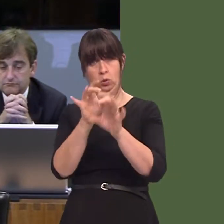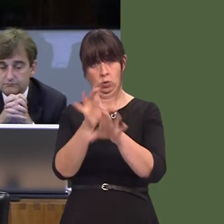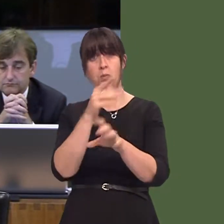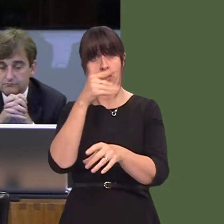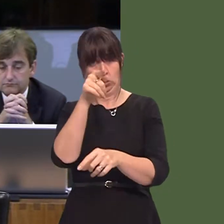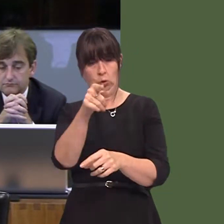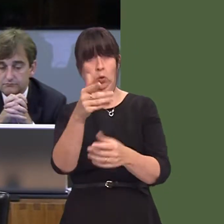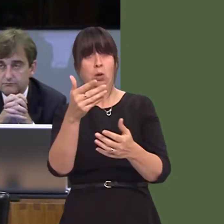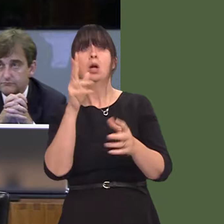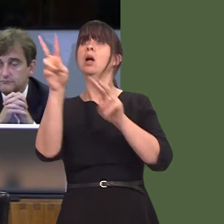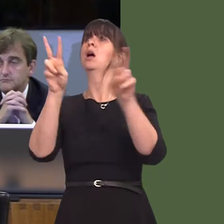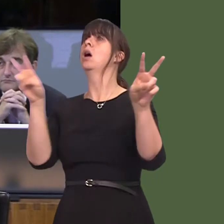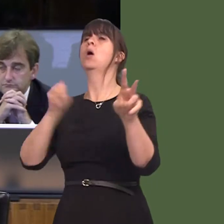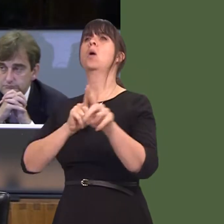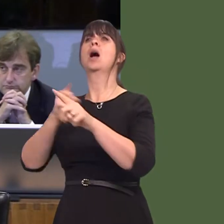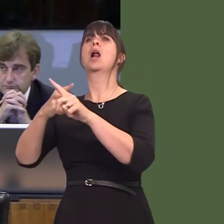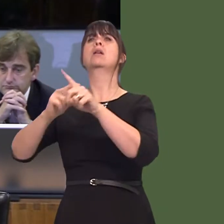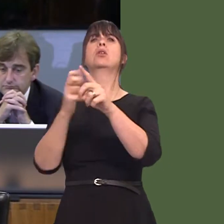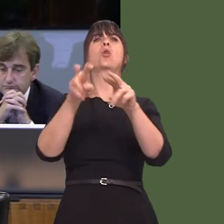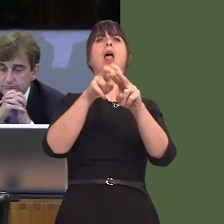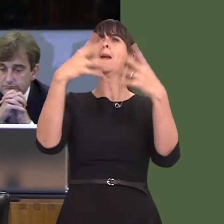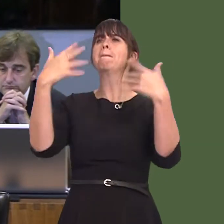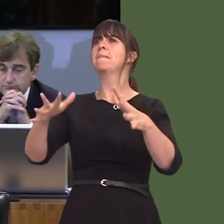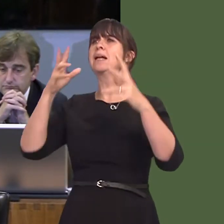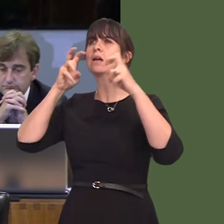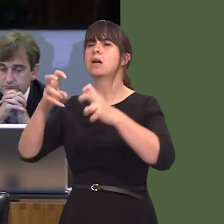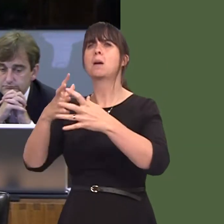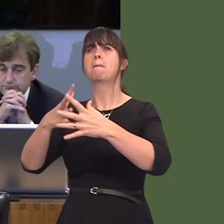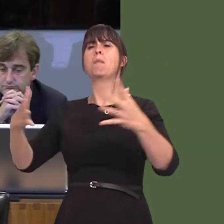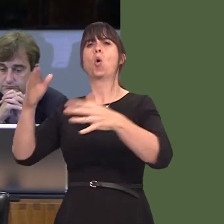other parts of the United Kingdom, so that the sanction, when such horrific crimes are